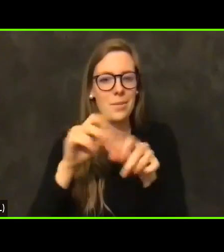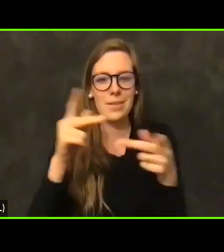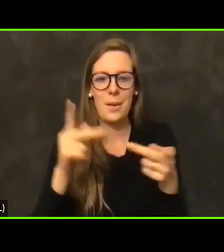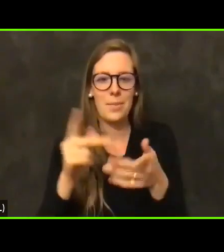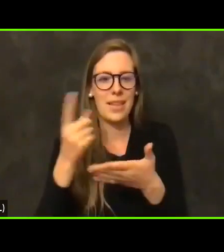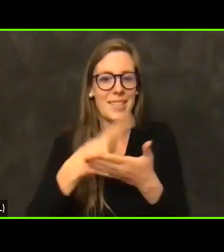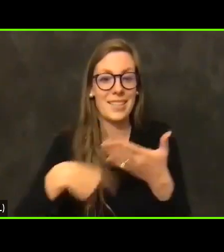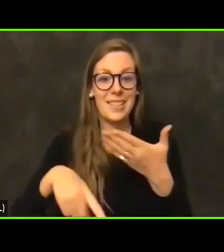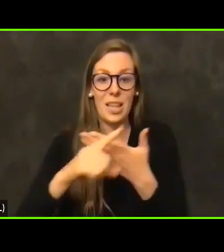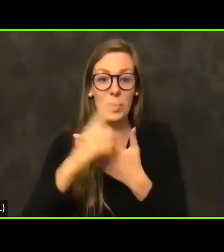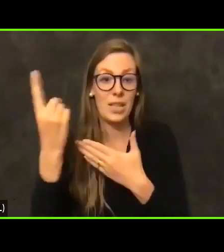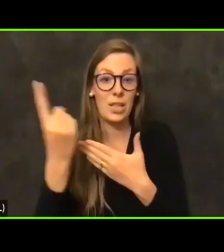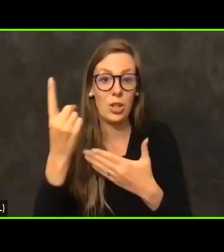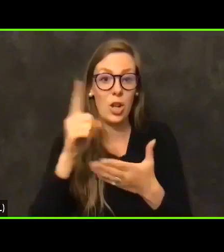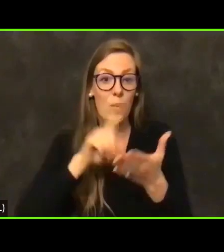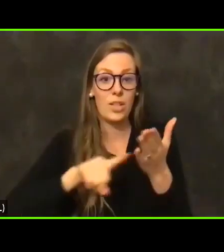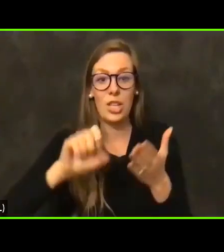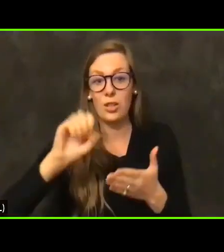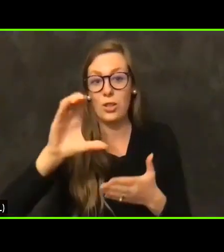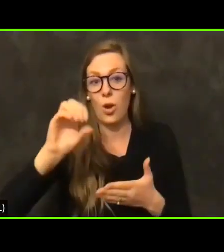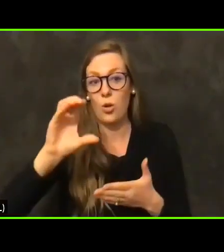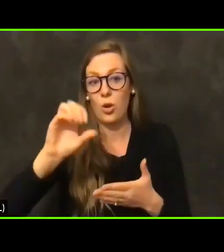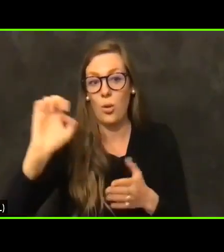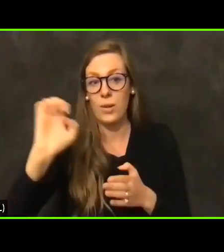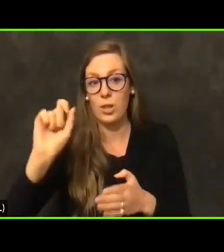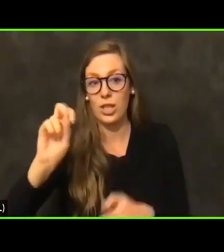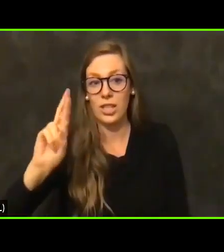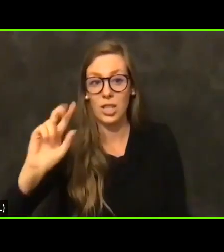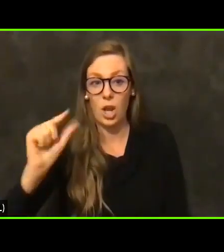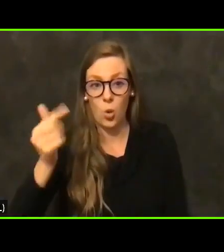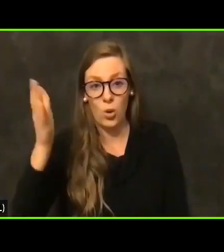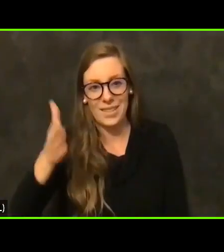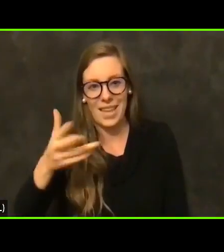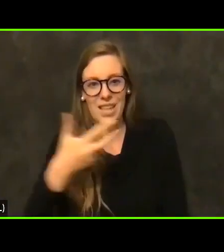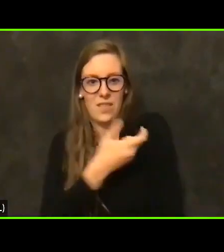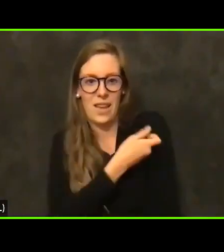And you can always go to SoCoEmergencia.org vaccine for more real